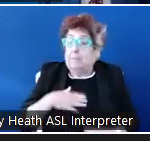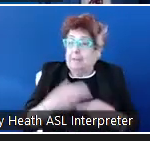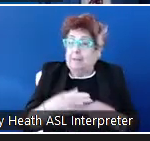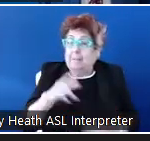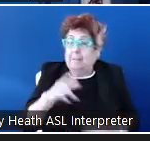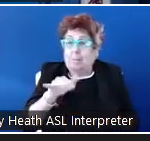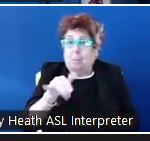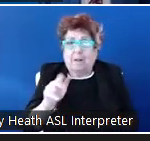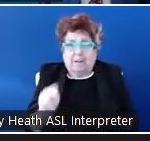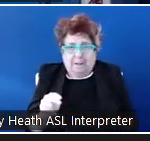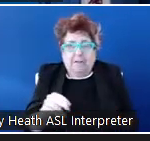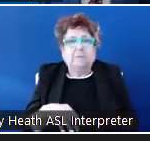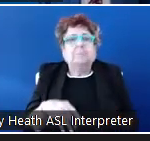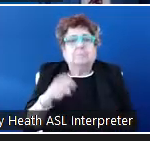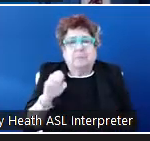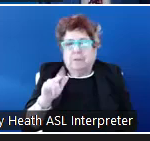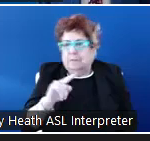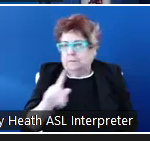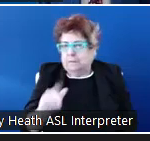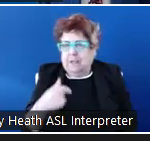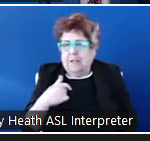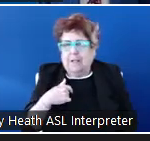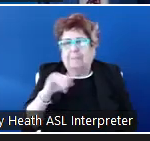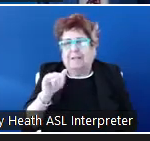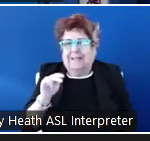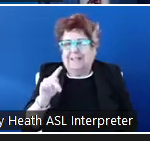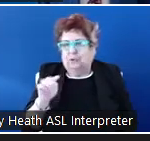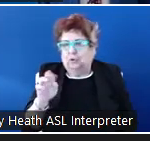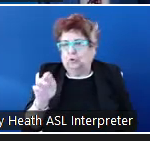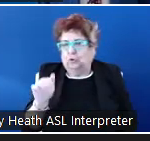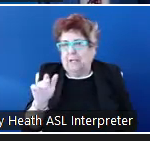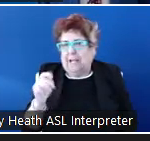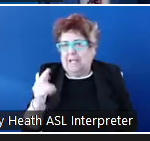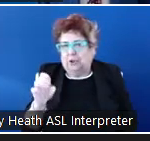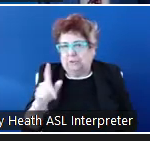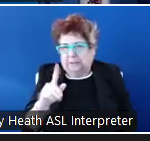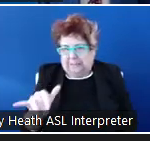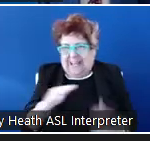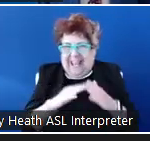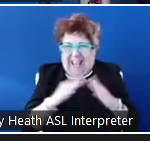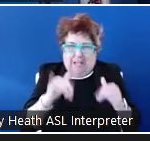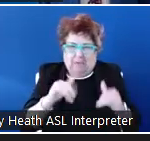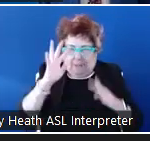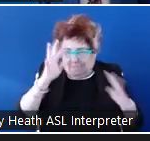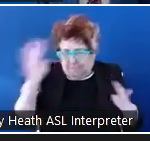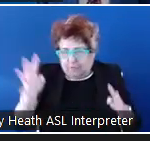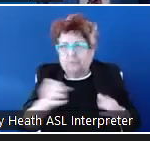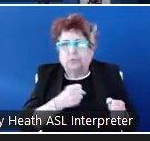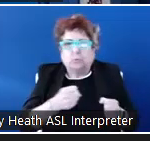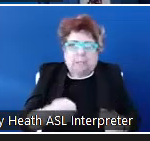and I am the interagency housing innovation and strategy lead within the Office for Agency Innovation at the Administration